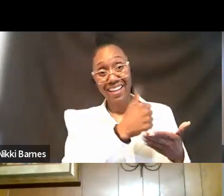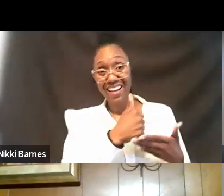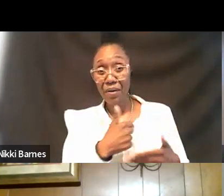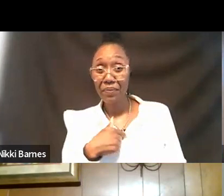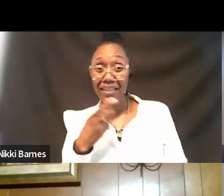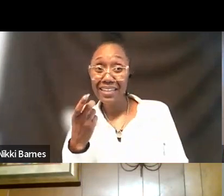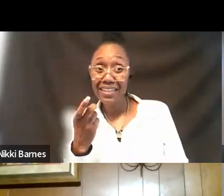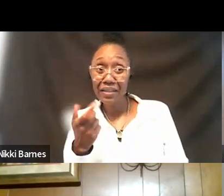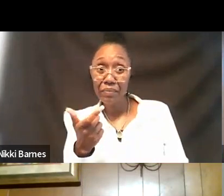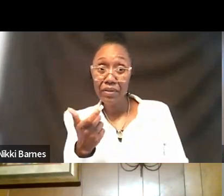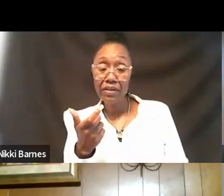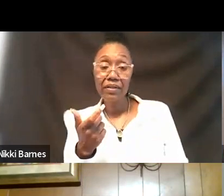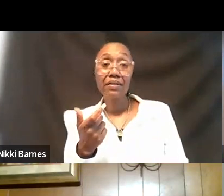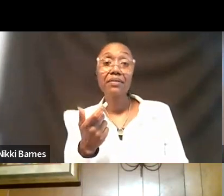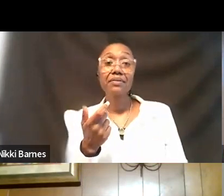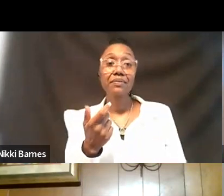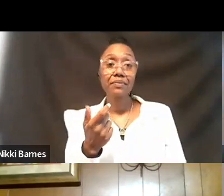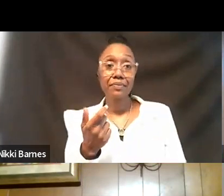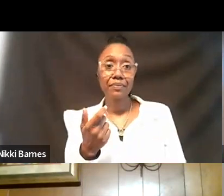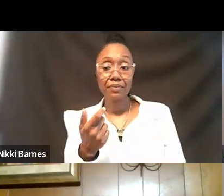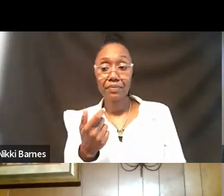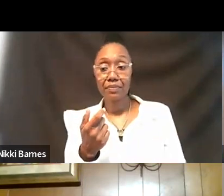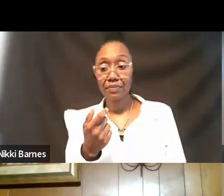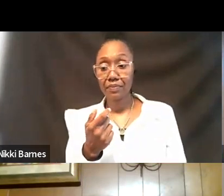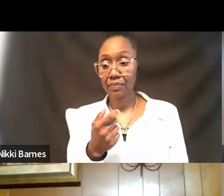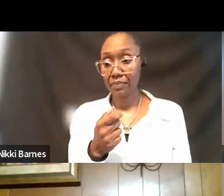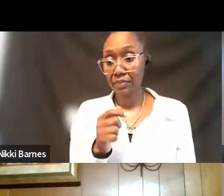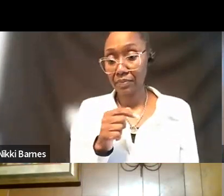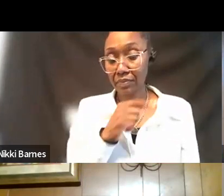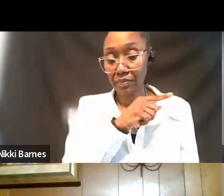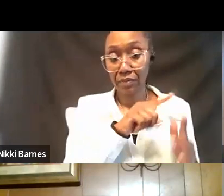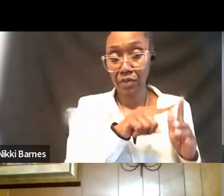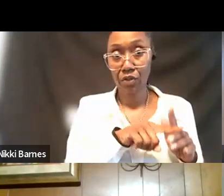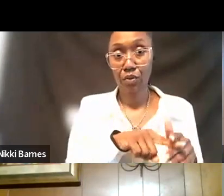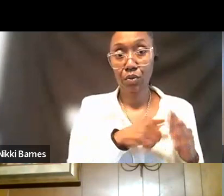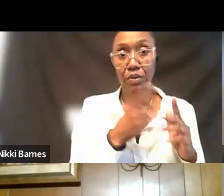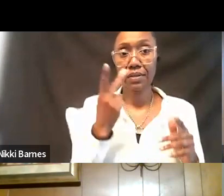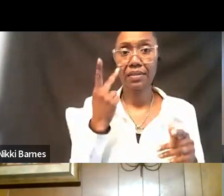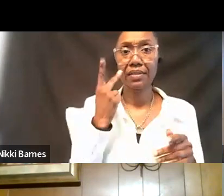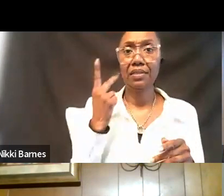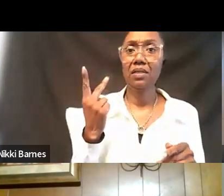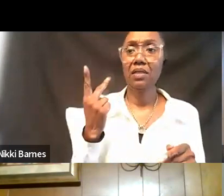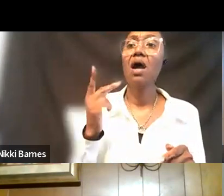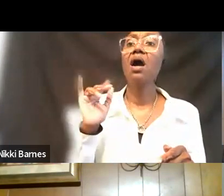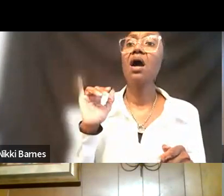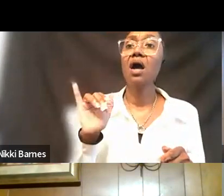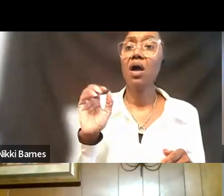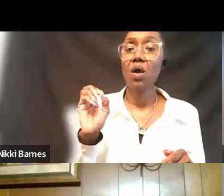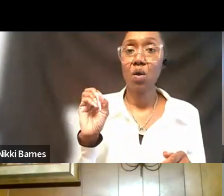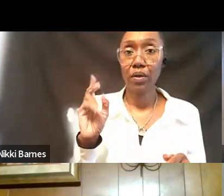And if. And they start on seeing the signs, okay.